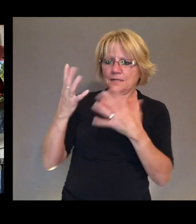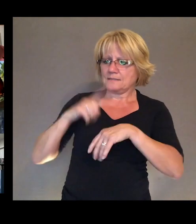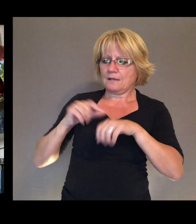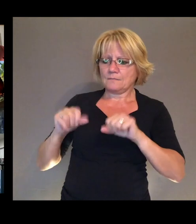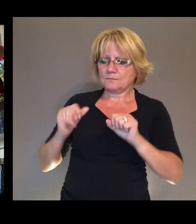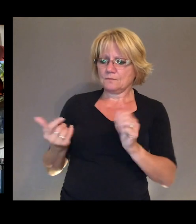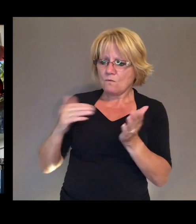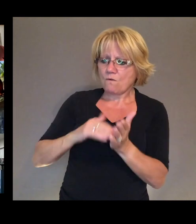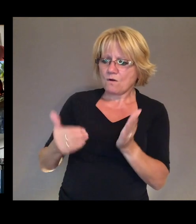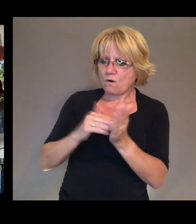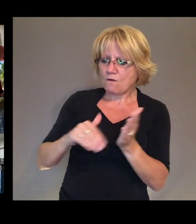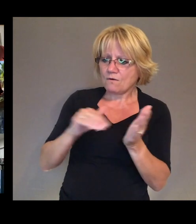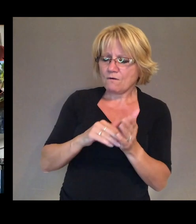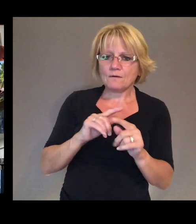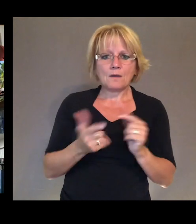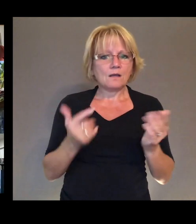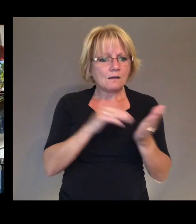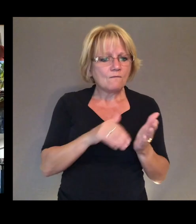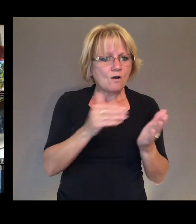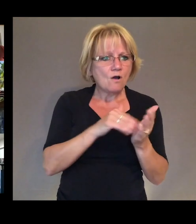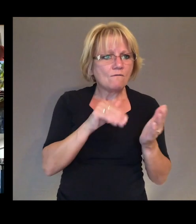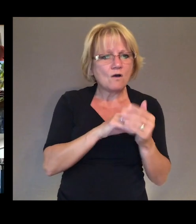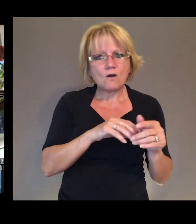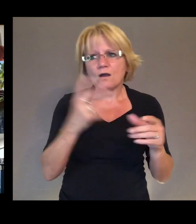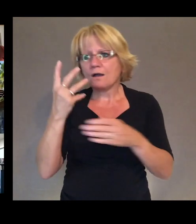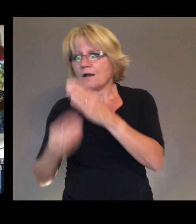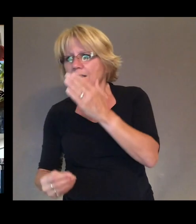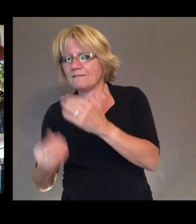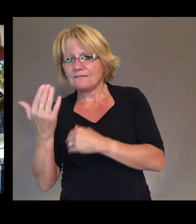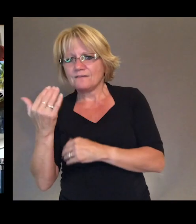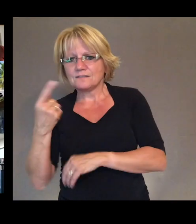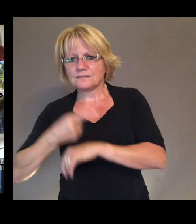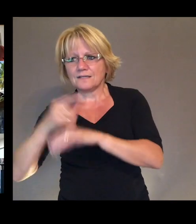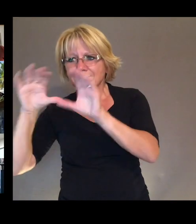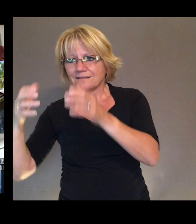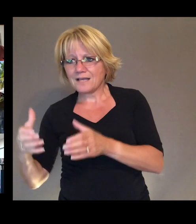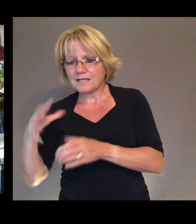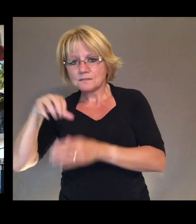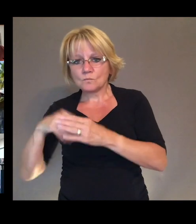you're missing sometimes 15 days of classes in a year, you're already behind.